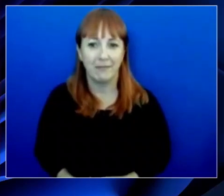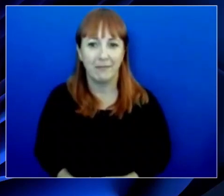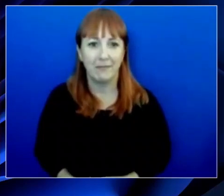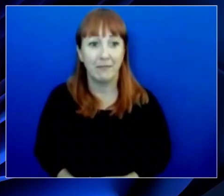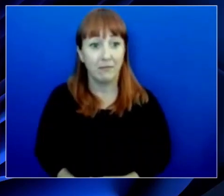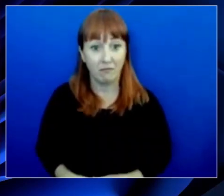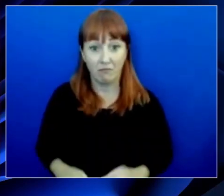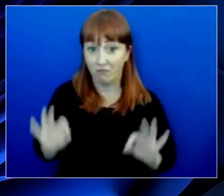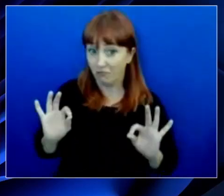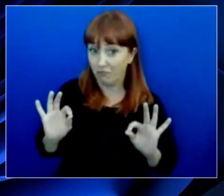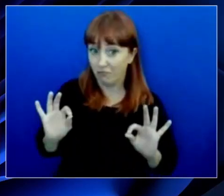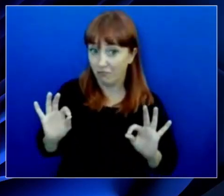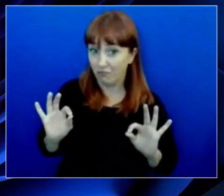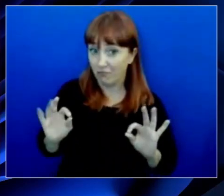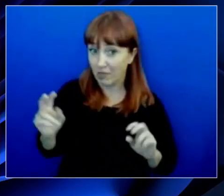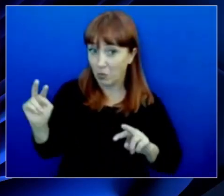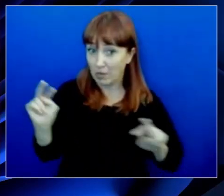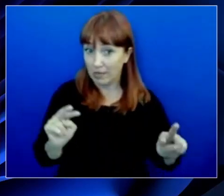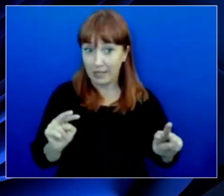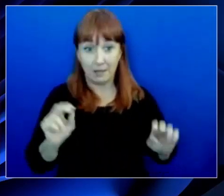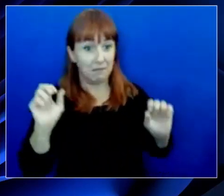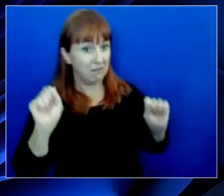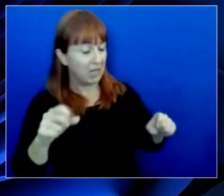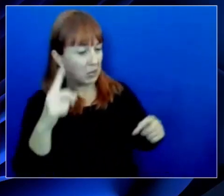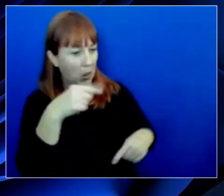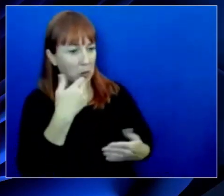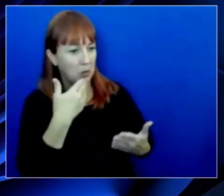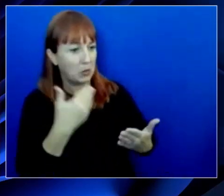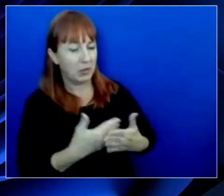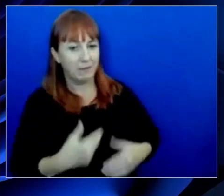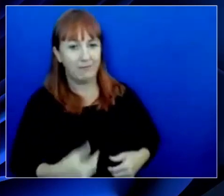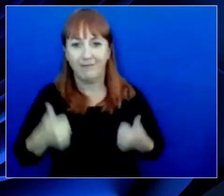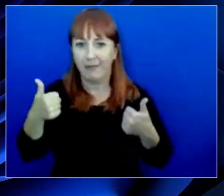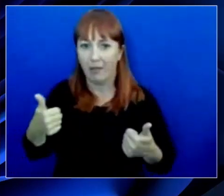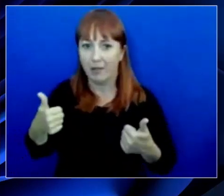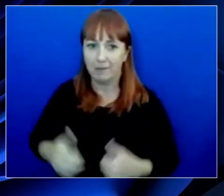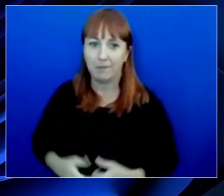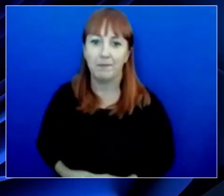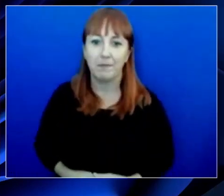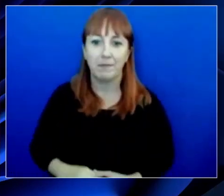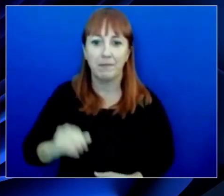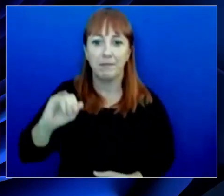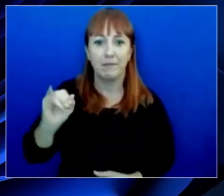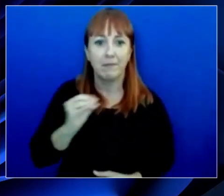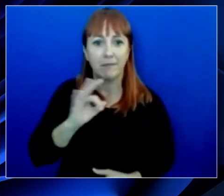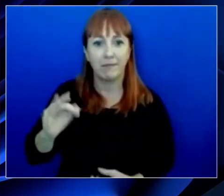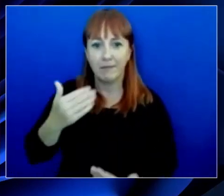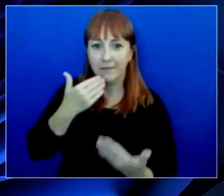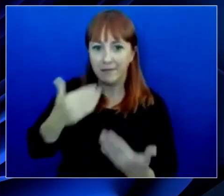Is everything showing? Yes, looks good, Brett awesome Jeff. Thank you for The Walking through